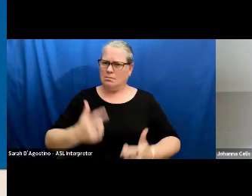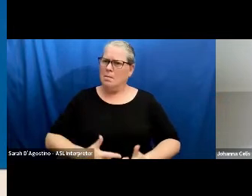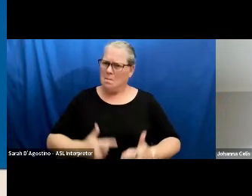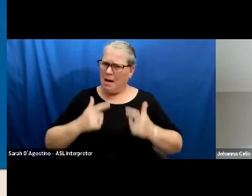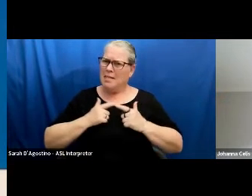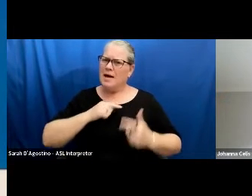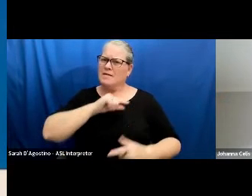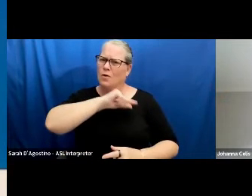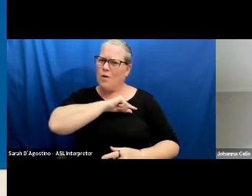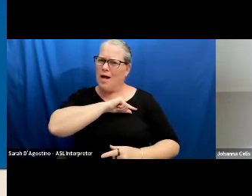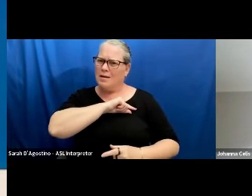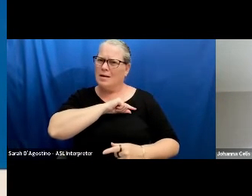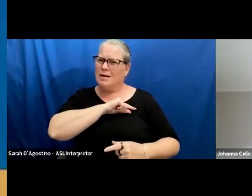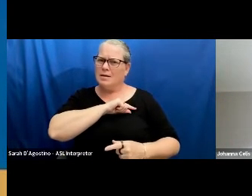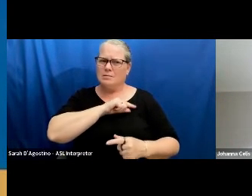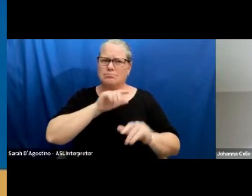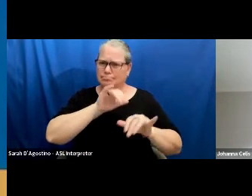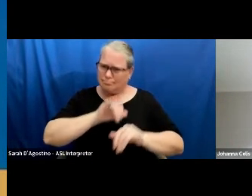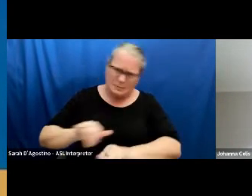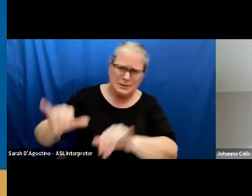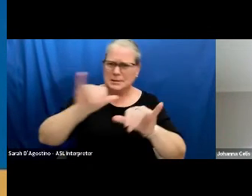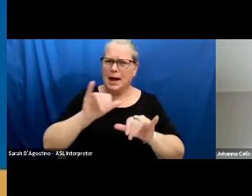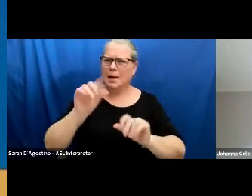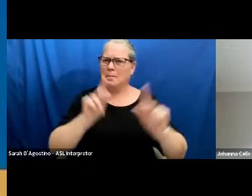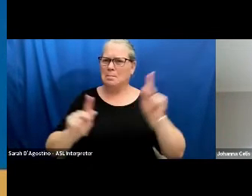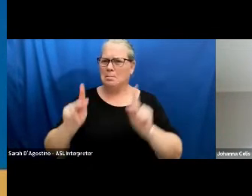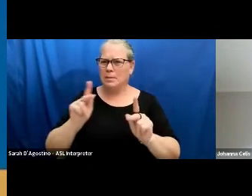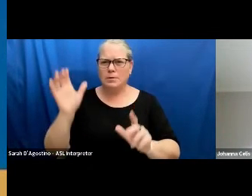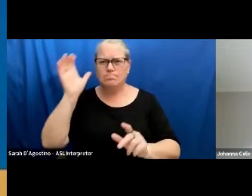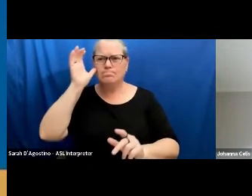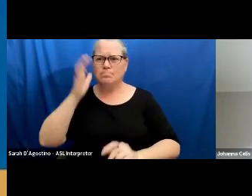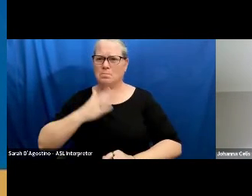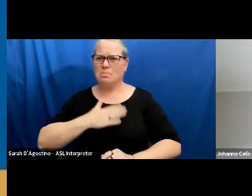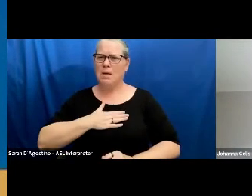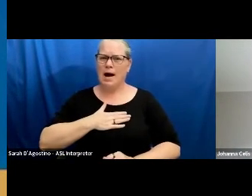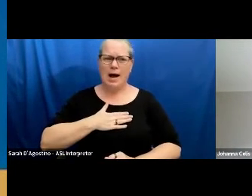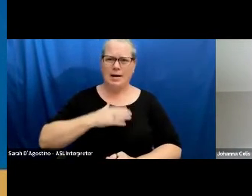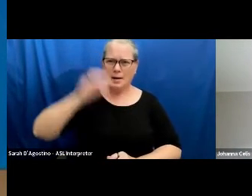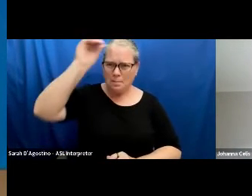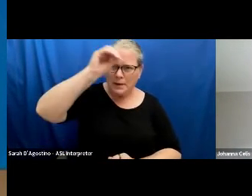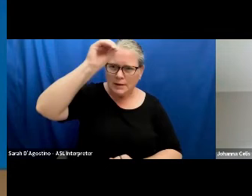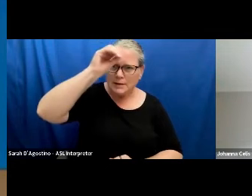can be heard and we can elect our officials those that are going to govern us i want poll